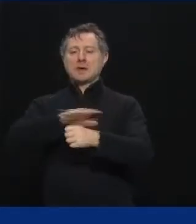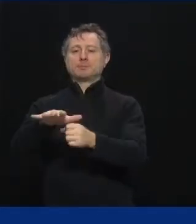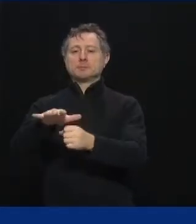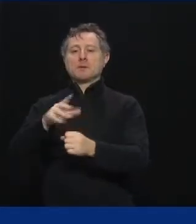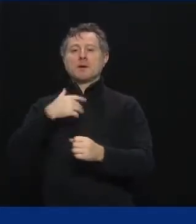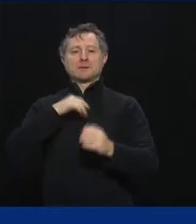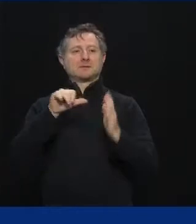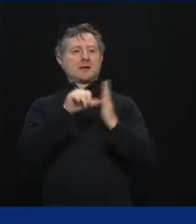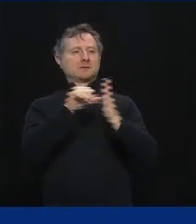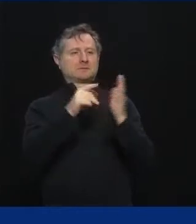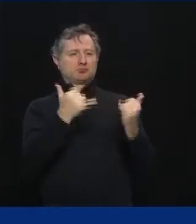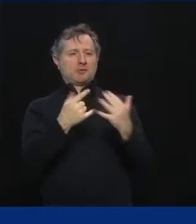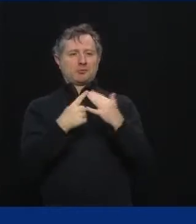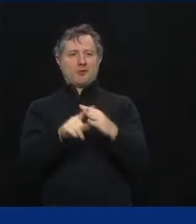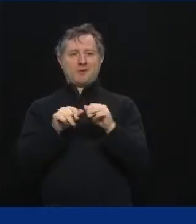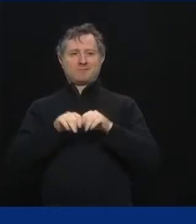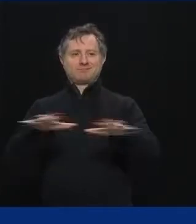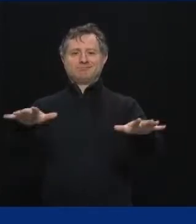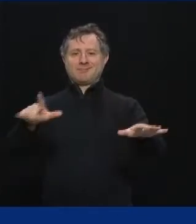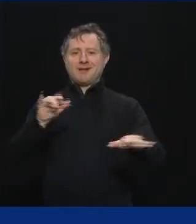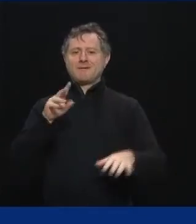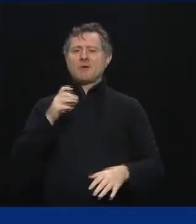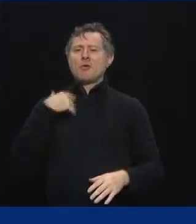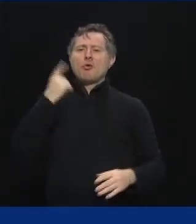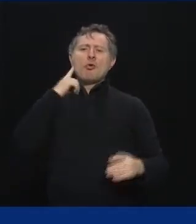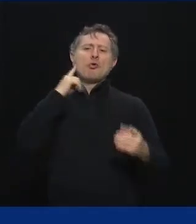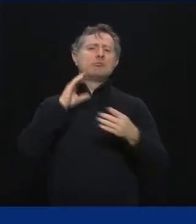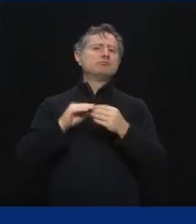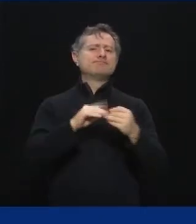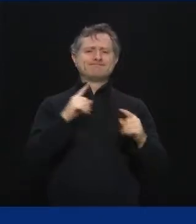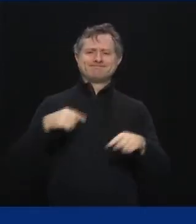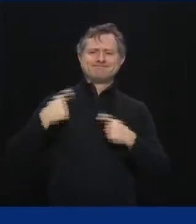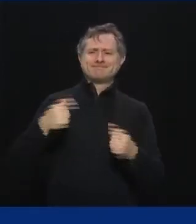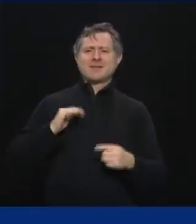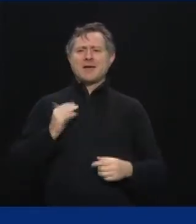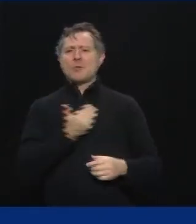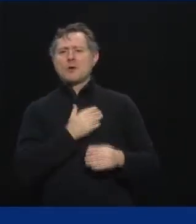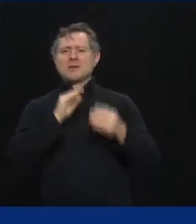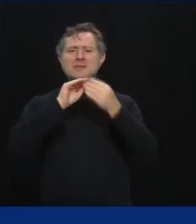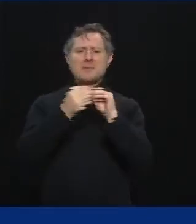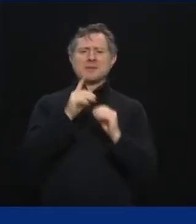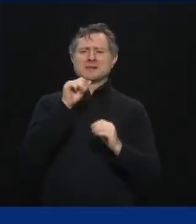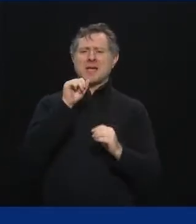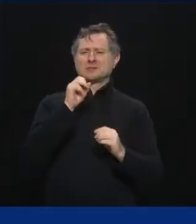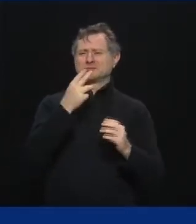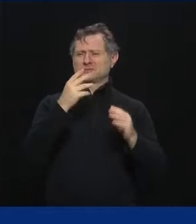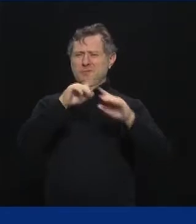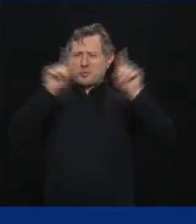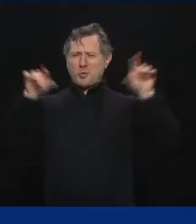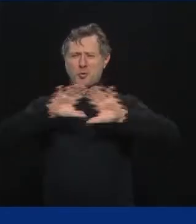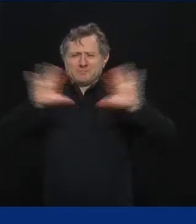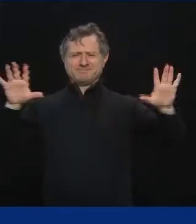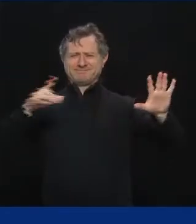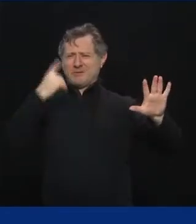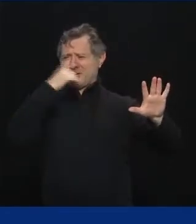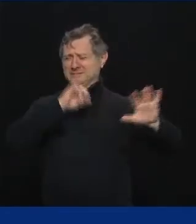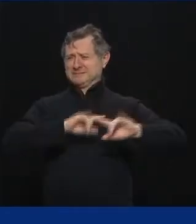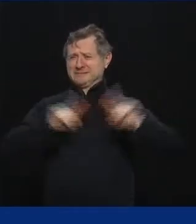ADMINISTRATION. TODAY I'M ANNOUNCING A NEW DATA LANDING PAGE THAT'S LIVE TODAY, VERY EXCITING. WHAT WE'VE HEARD OVER THE LAST